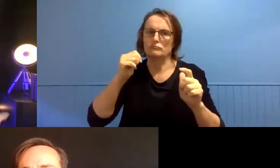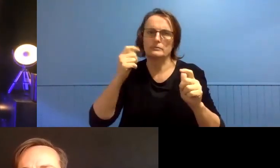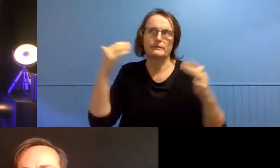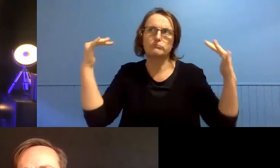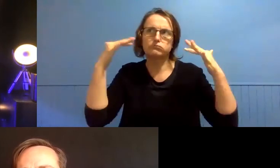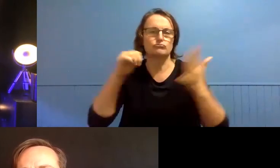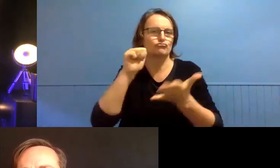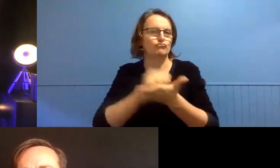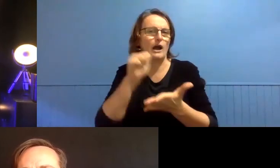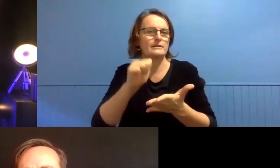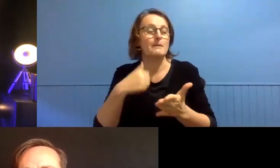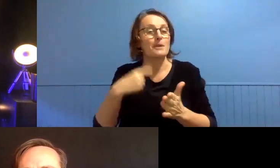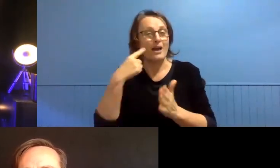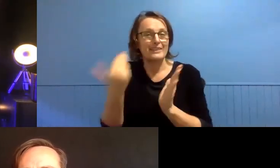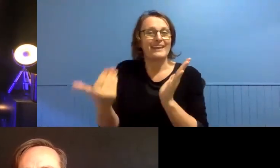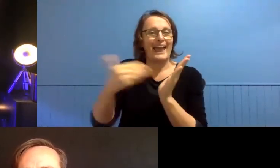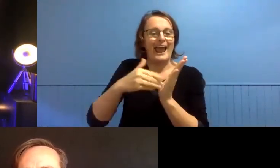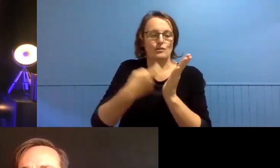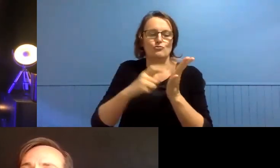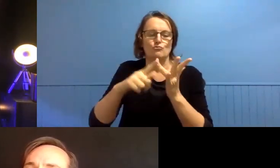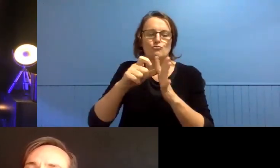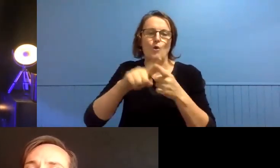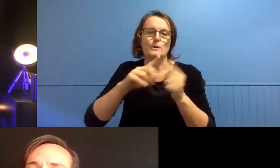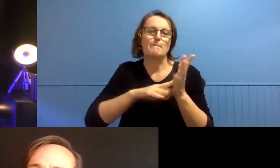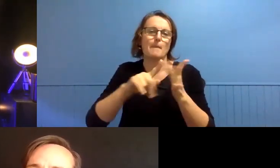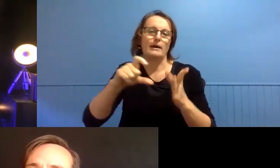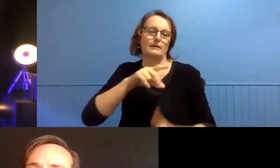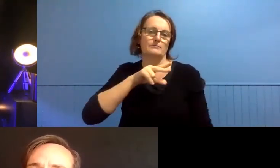another closed mic option if you can. >> KEVIN DU PREEZ: That's all